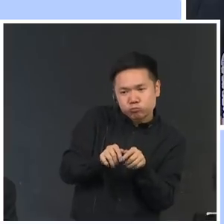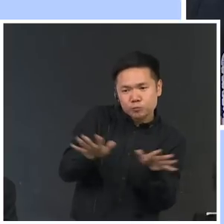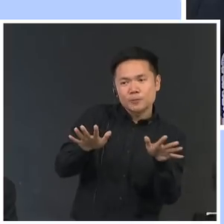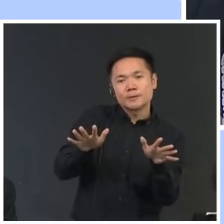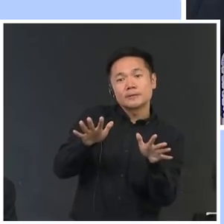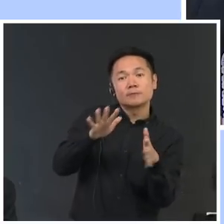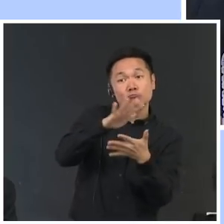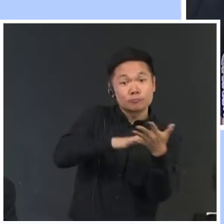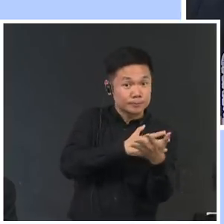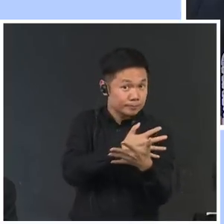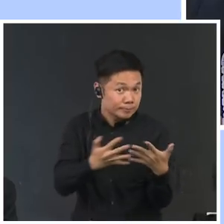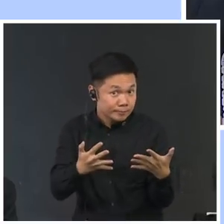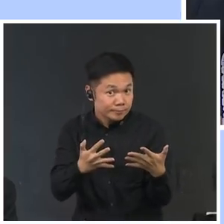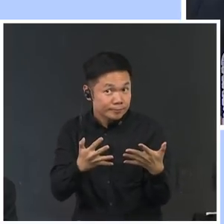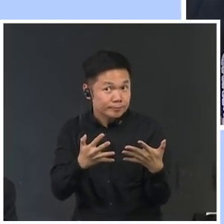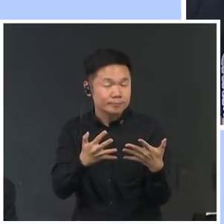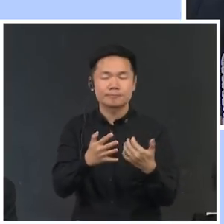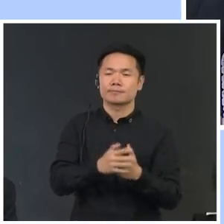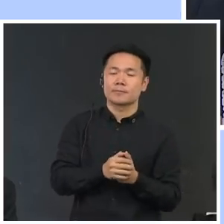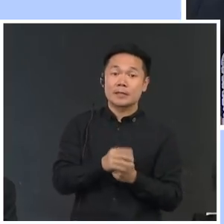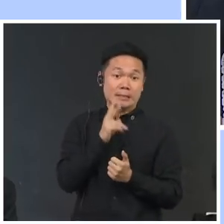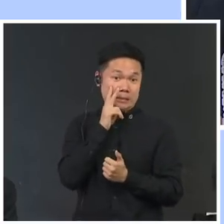Since then, the governor's assembly